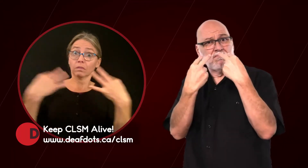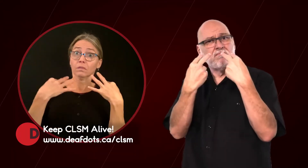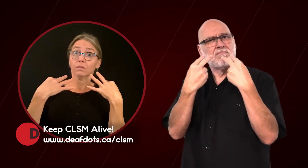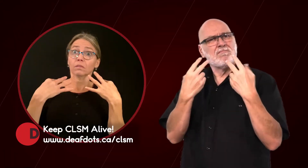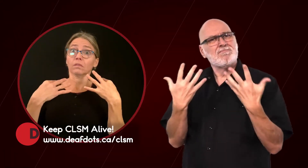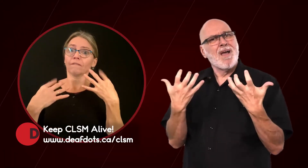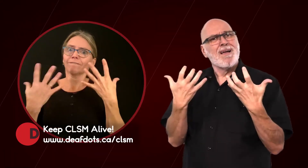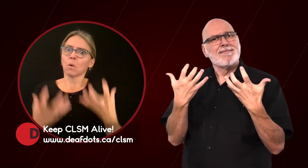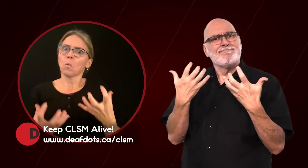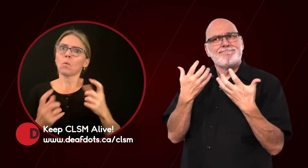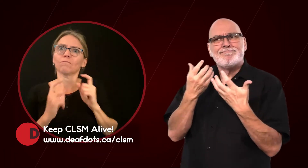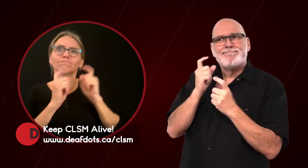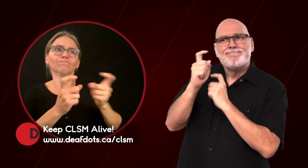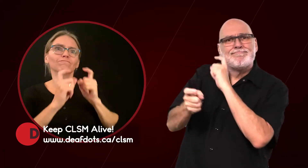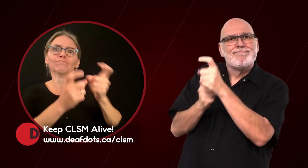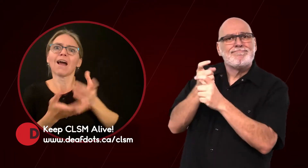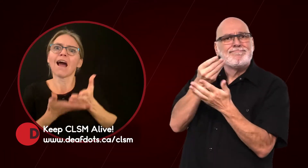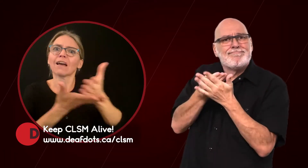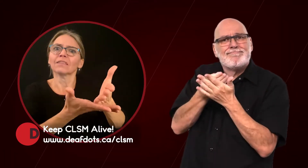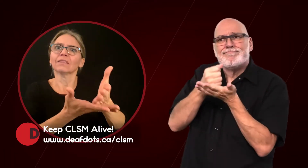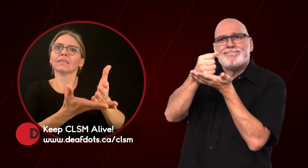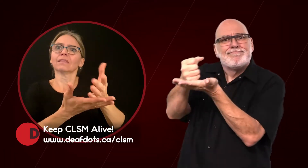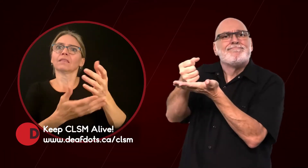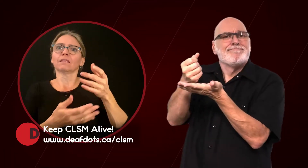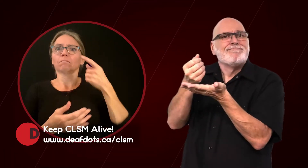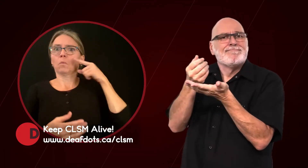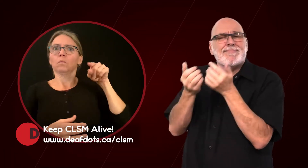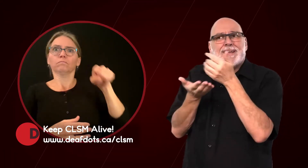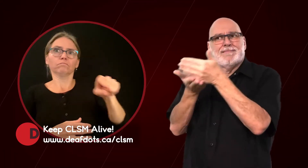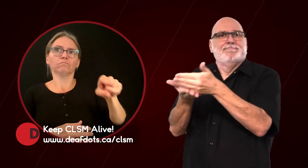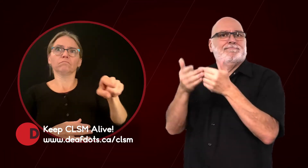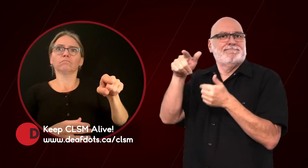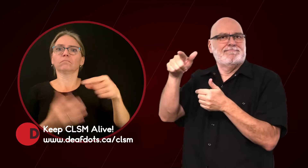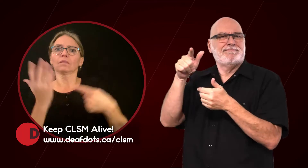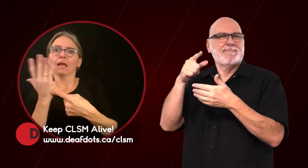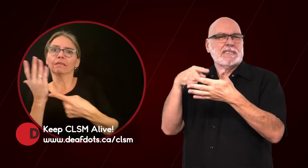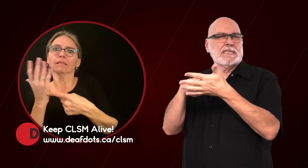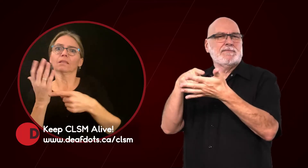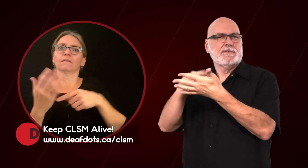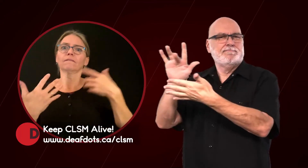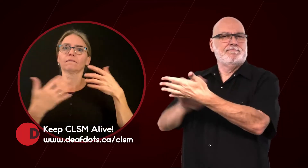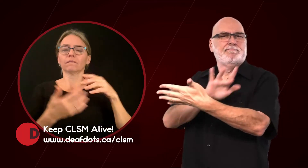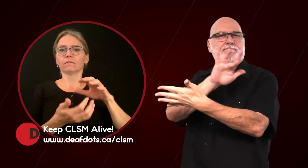If any DeafDots viewer would like to make a donation to help pay off